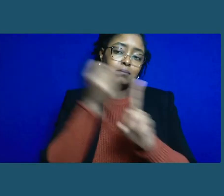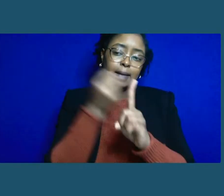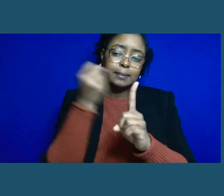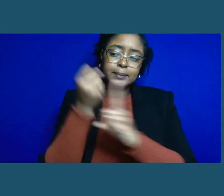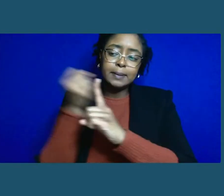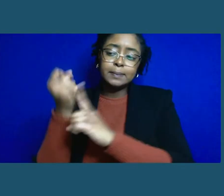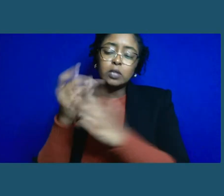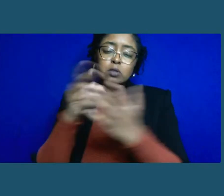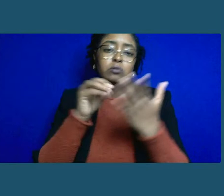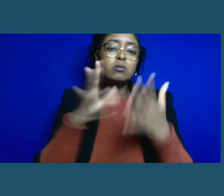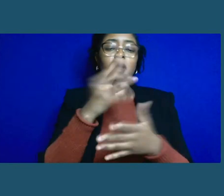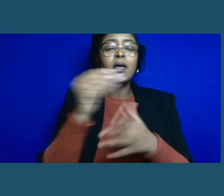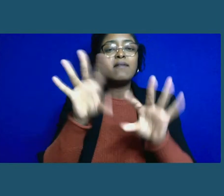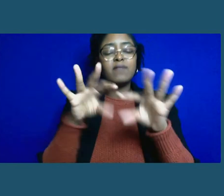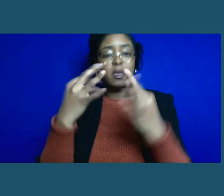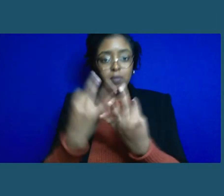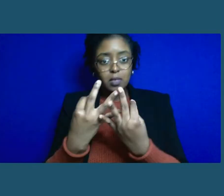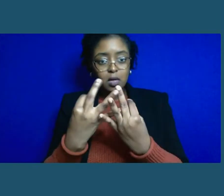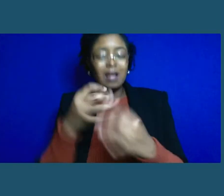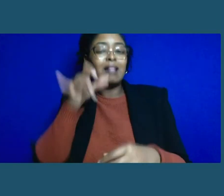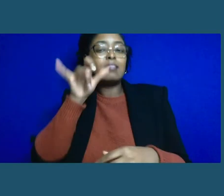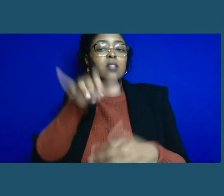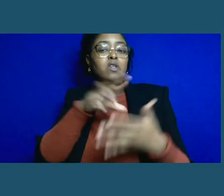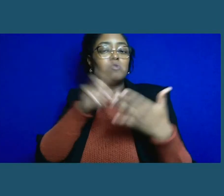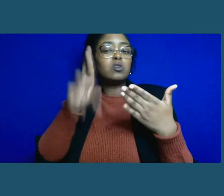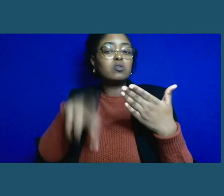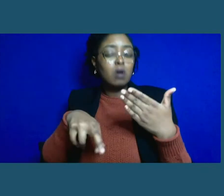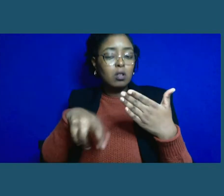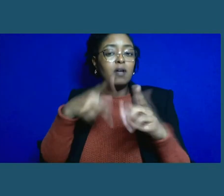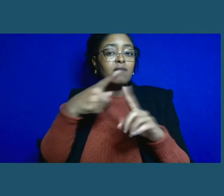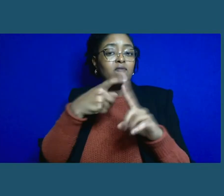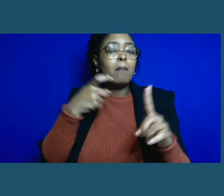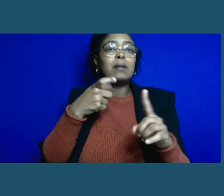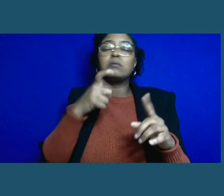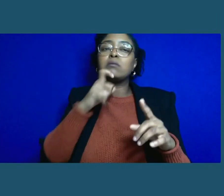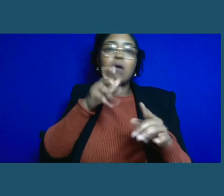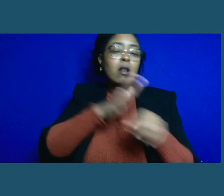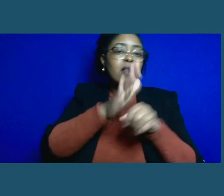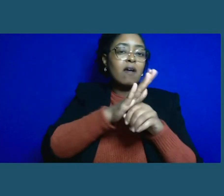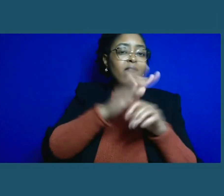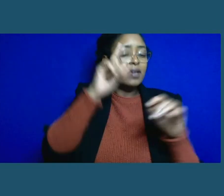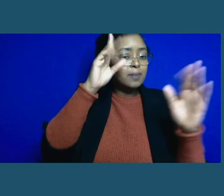loud and clear that we know are impacting our students and our